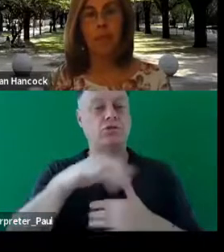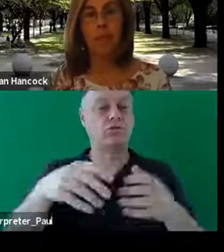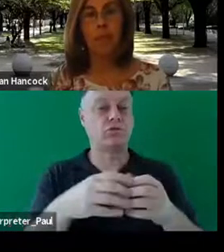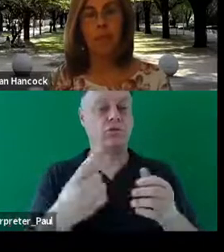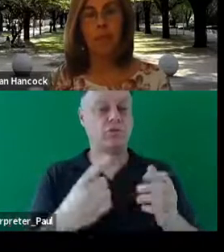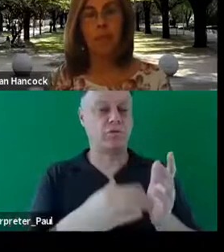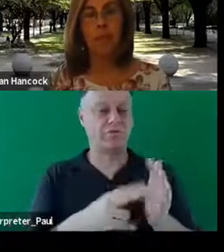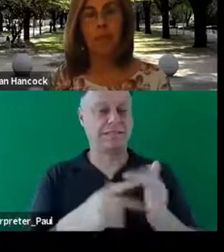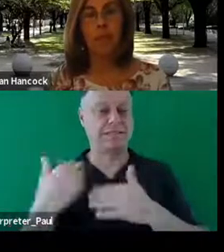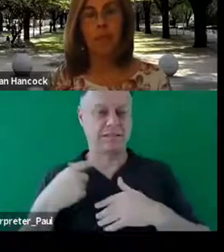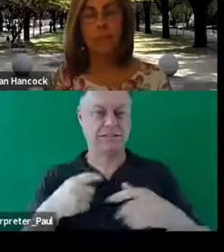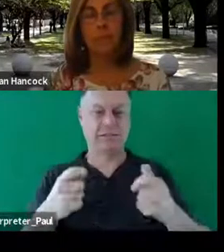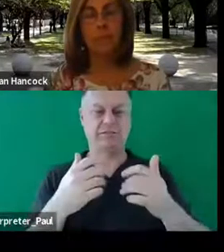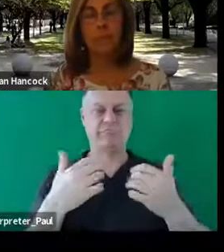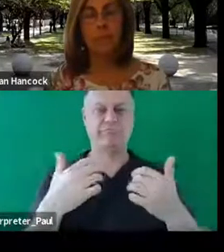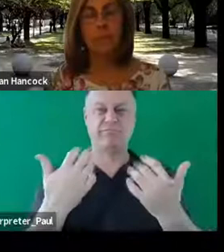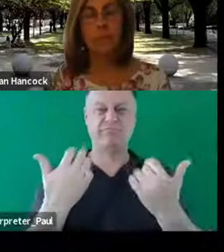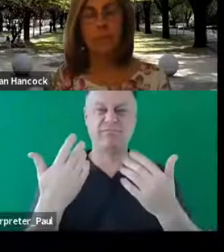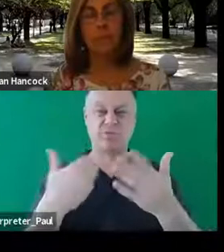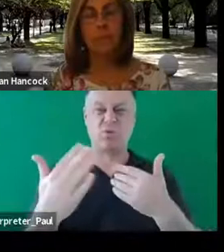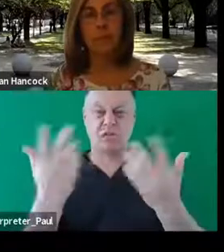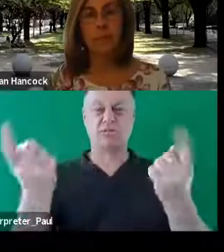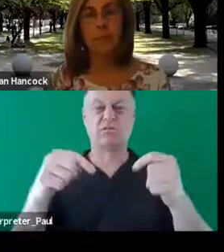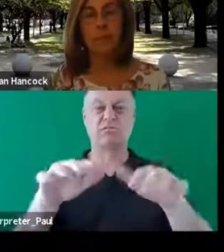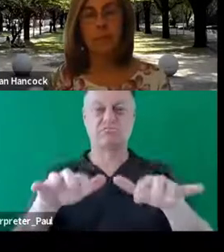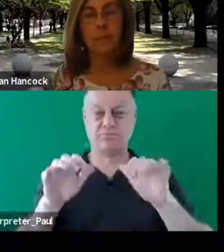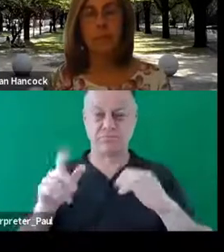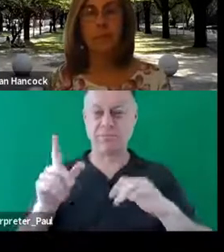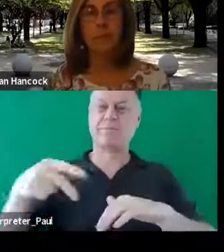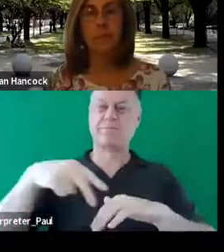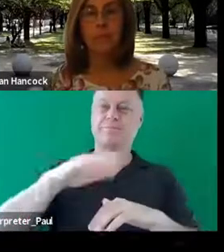to gain advice and feedback regarding some of the neurodiverse ways that students